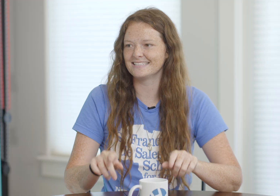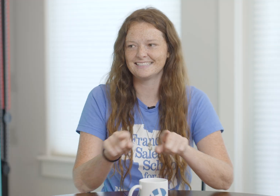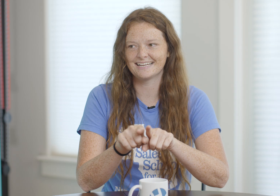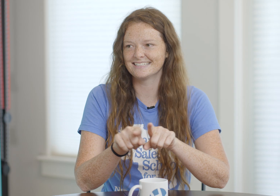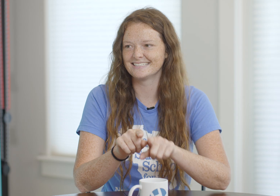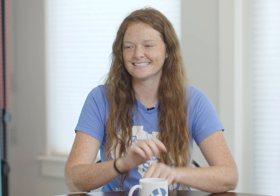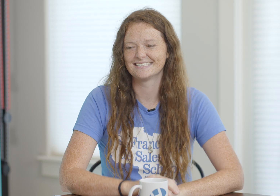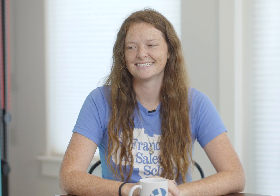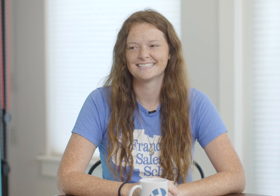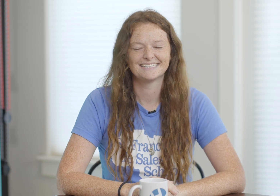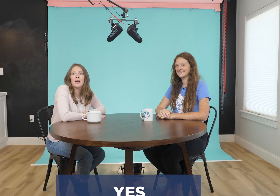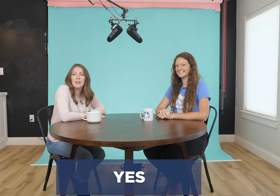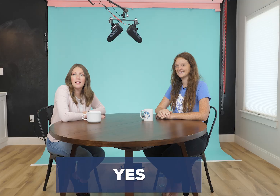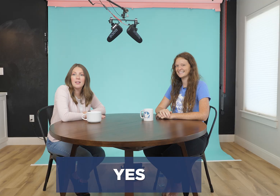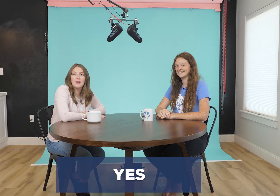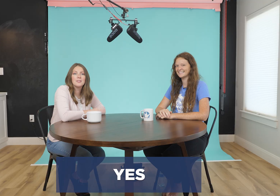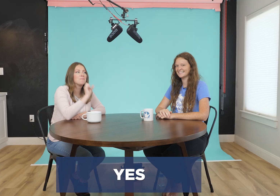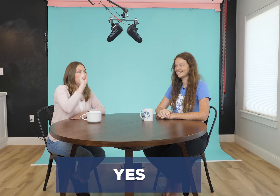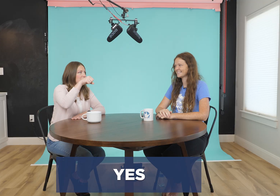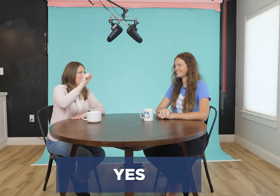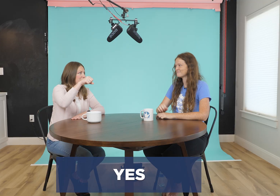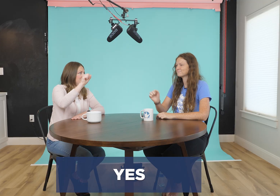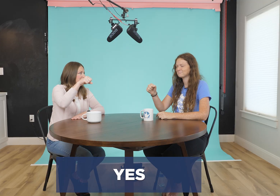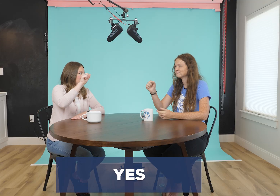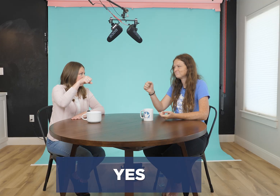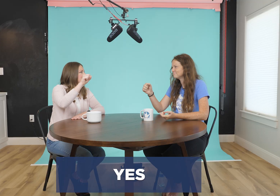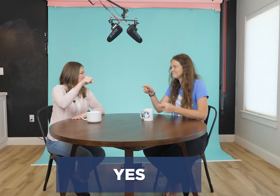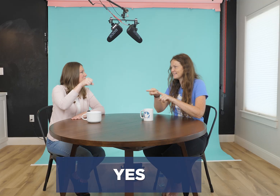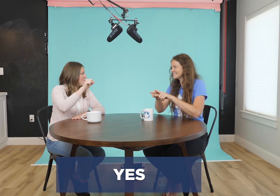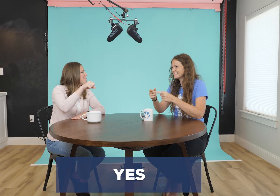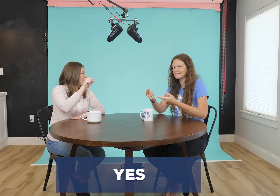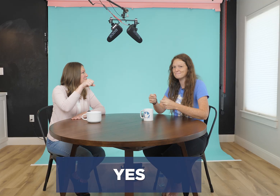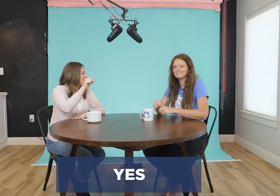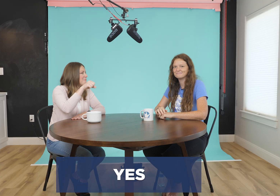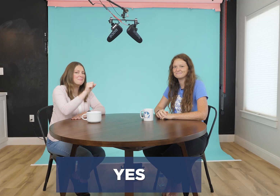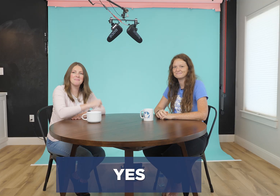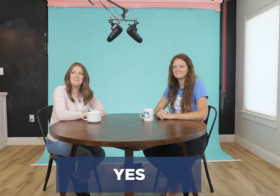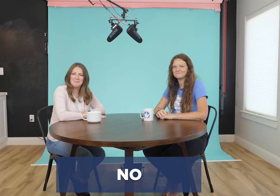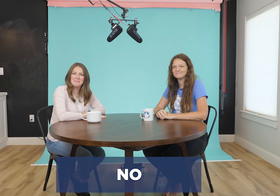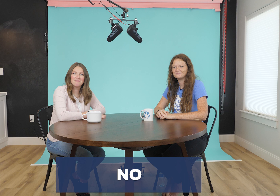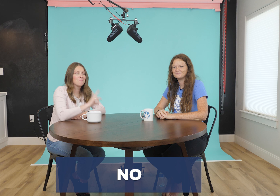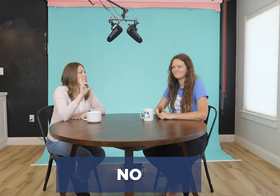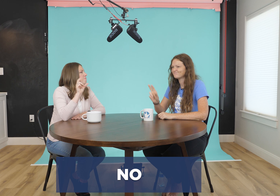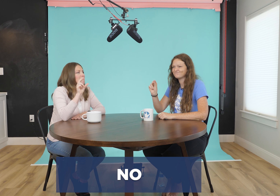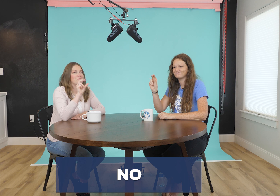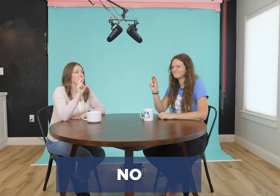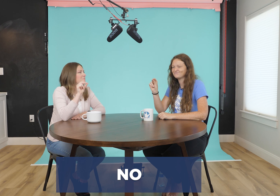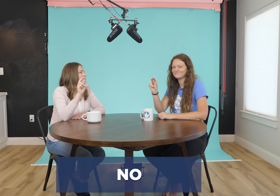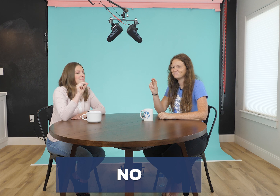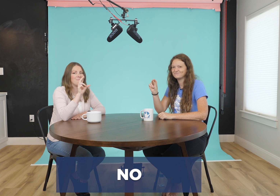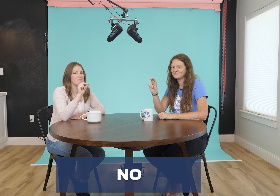Okay, yes? Same no